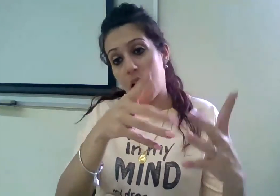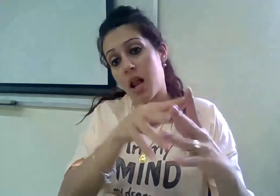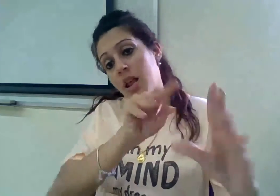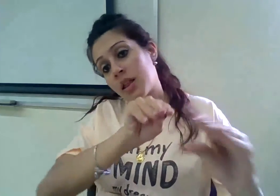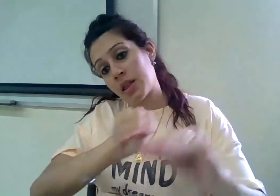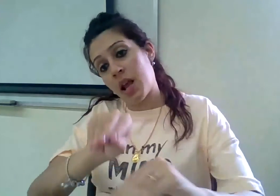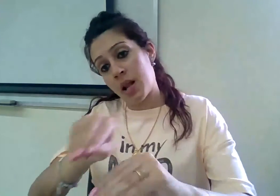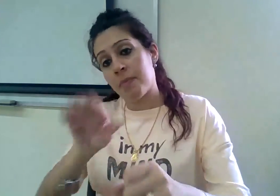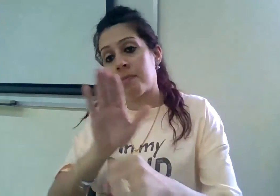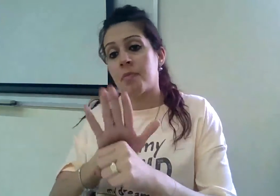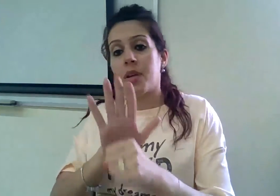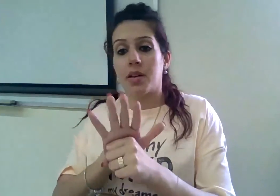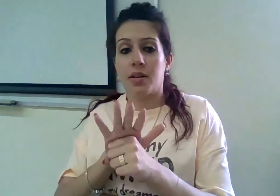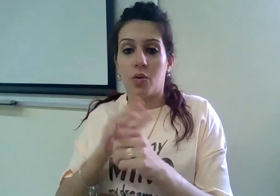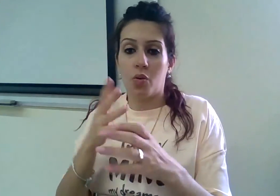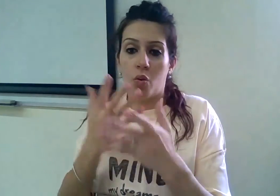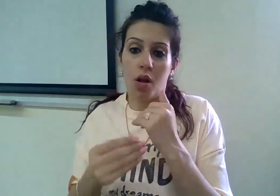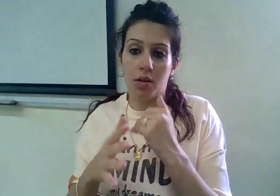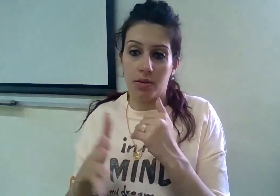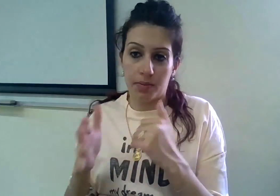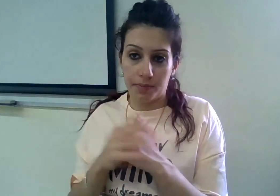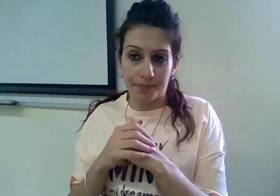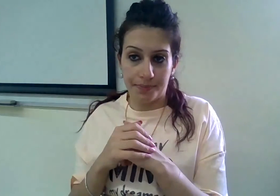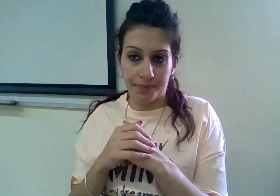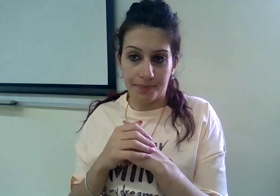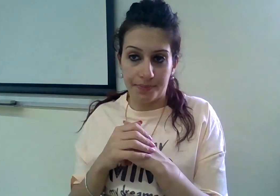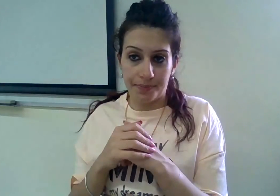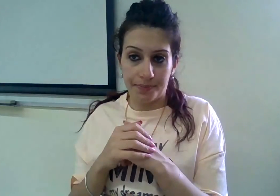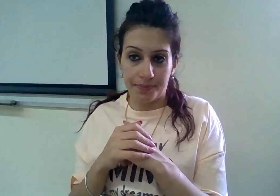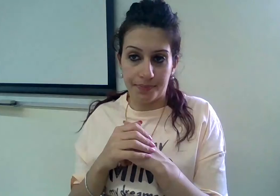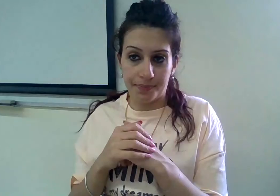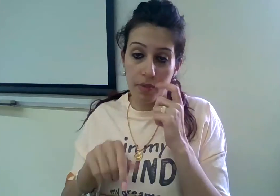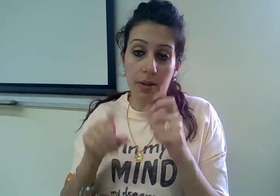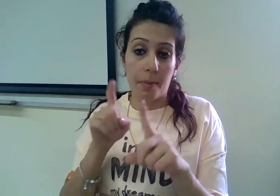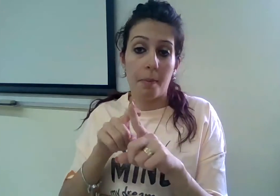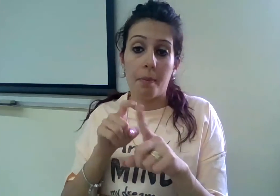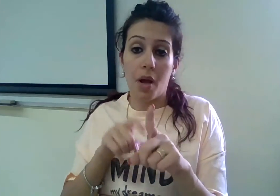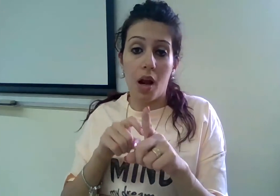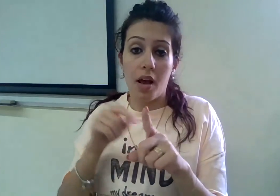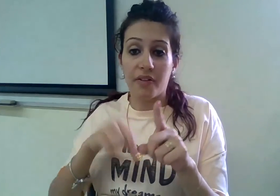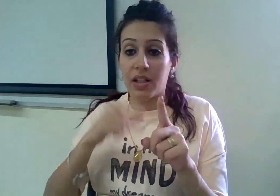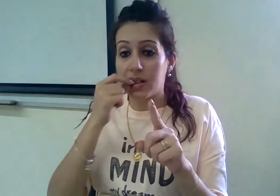what kind of learning at home and in school, there are a whole context.